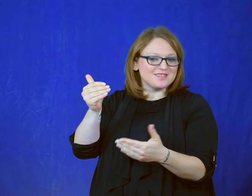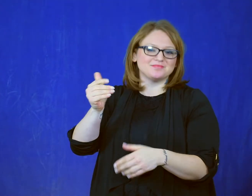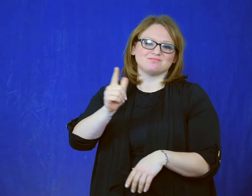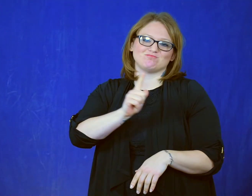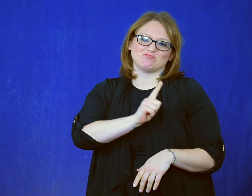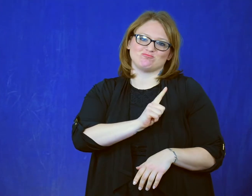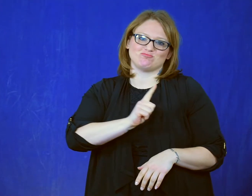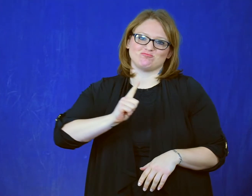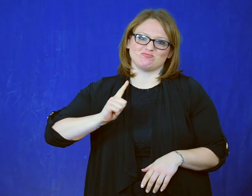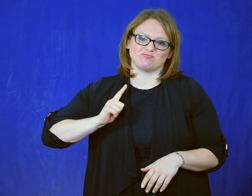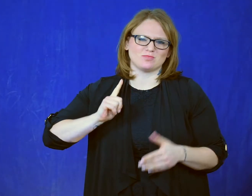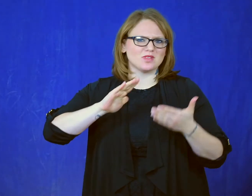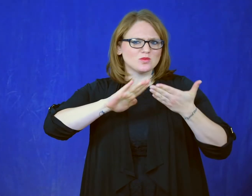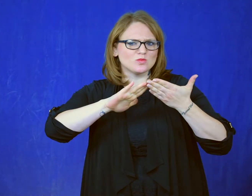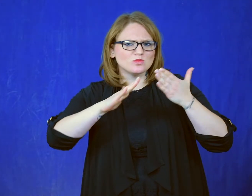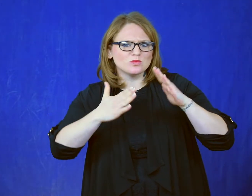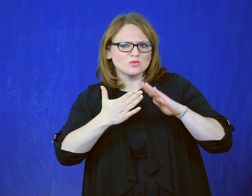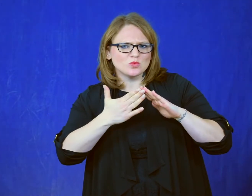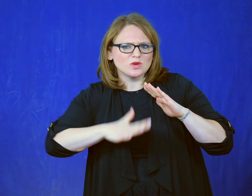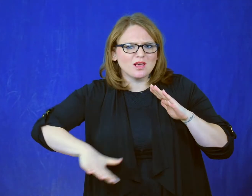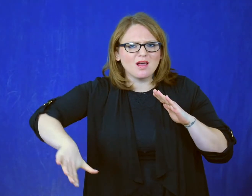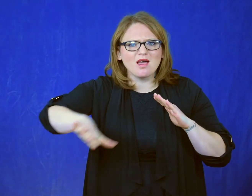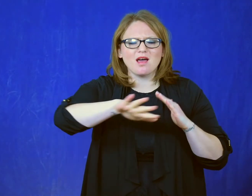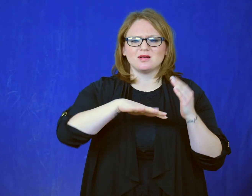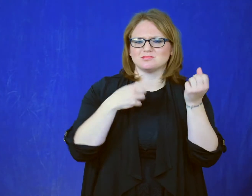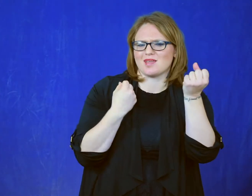our legislators, thanks to the efforts of community